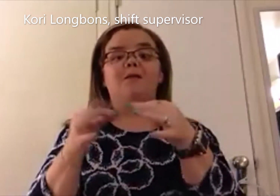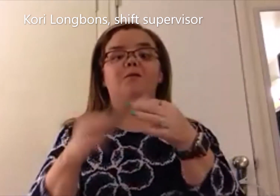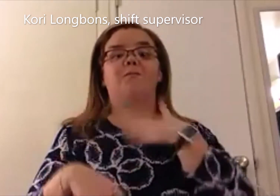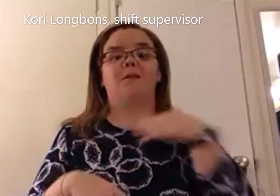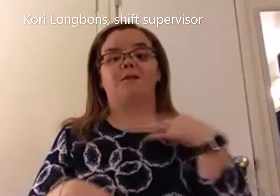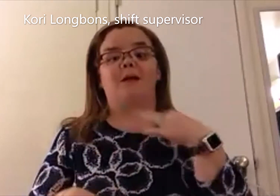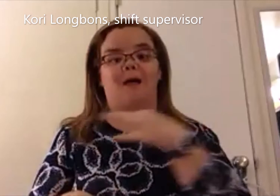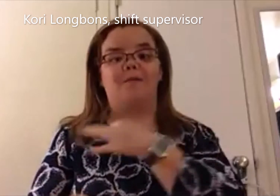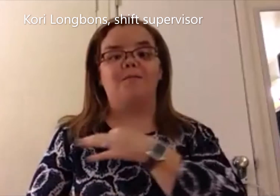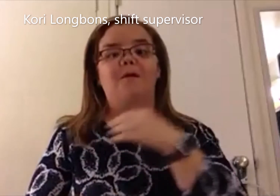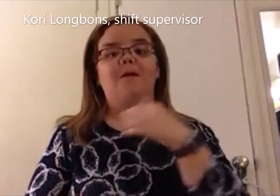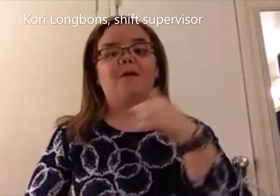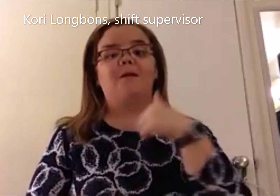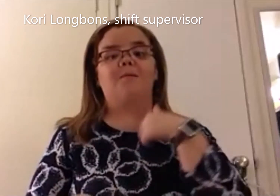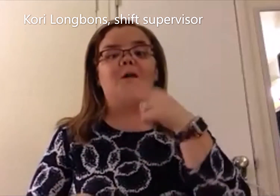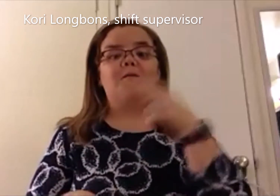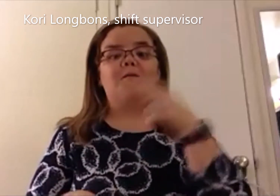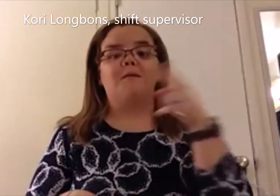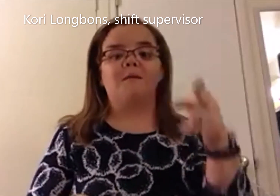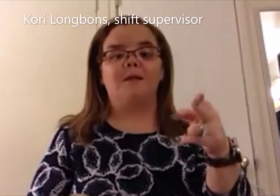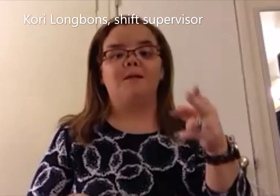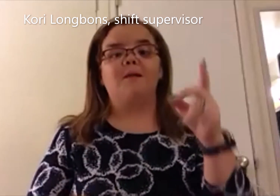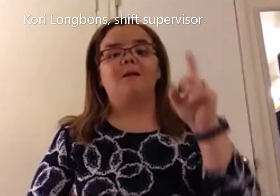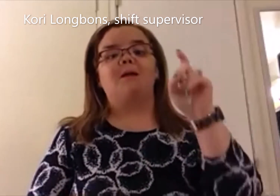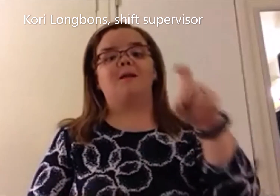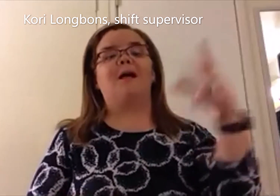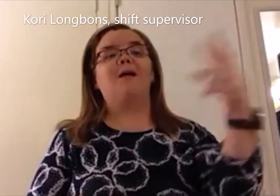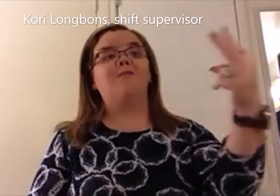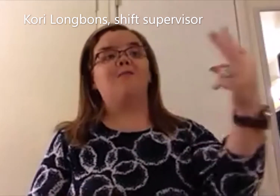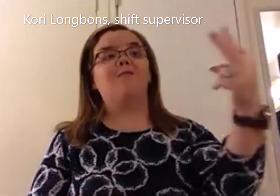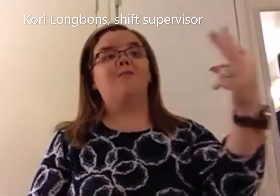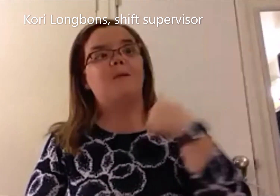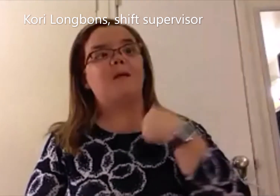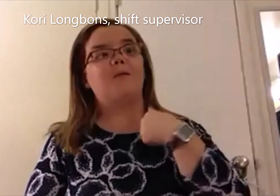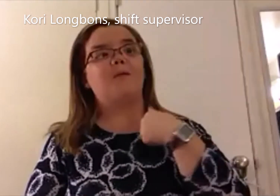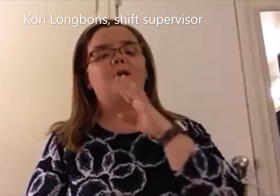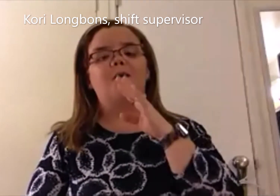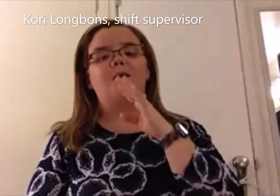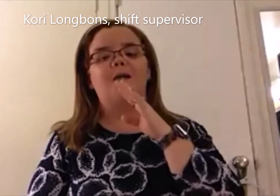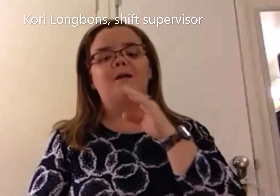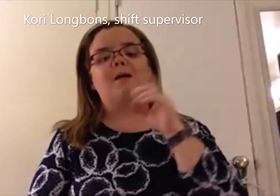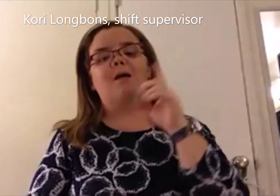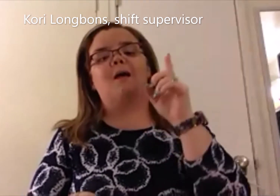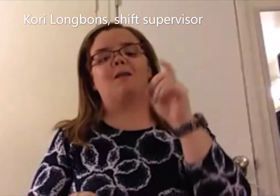to my staff that i'm hard of hearing they have to look at me when talking and they have